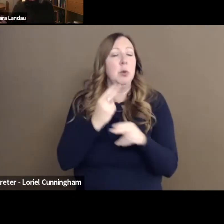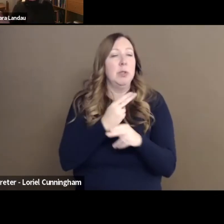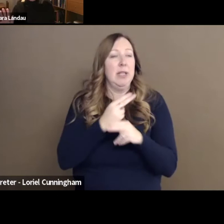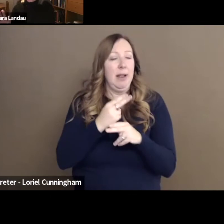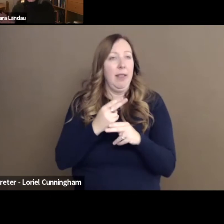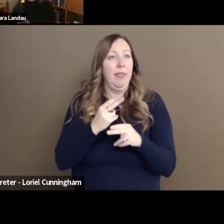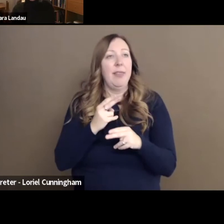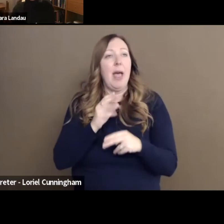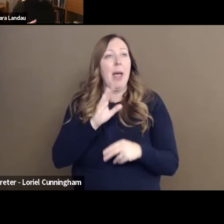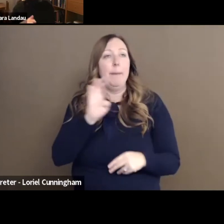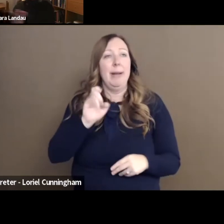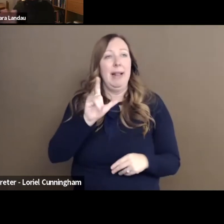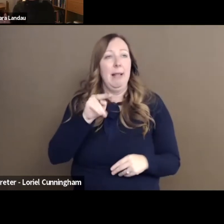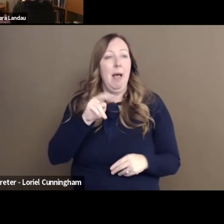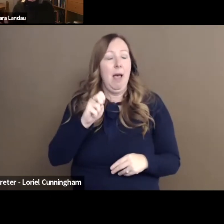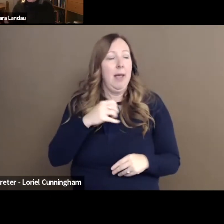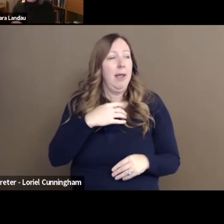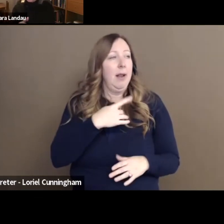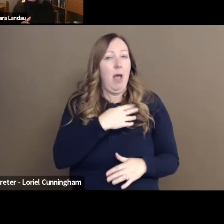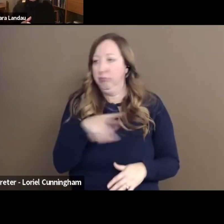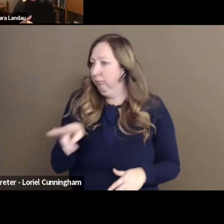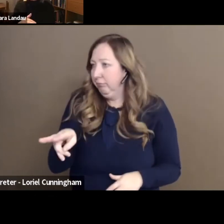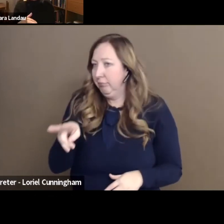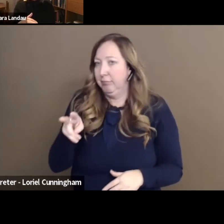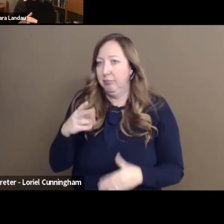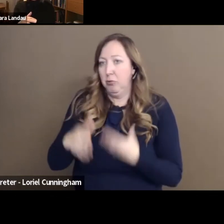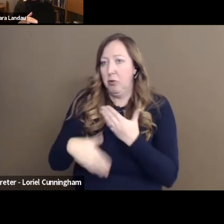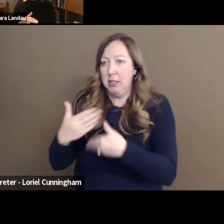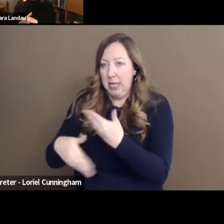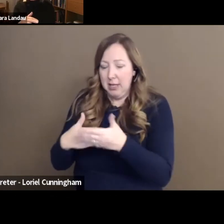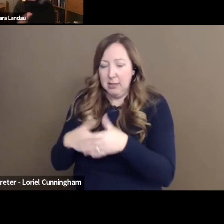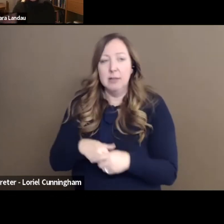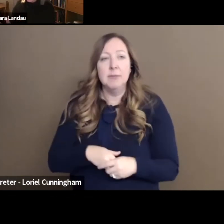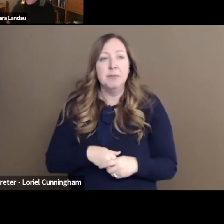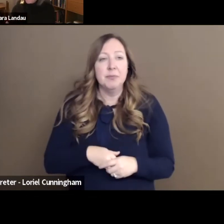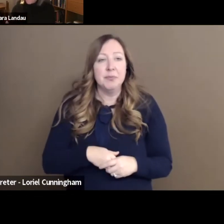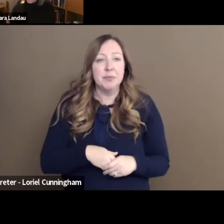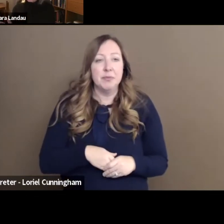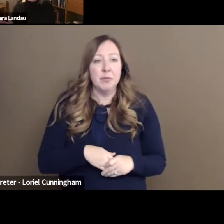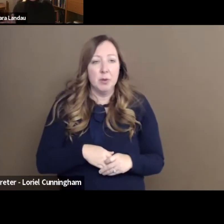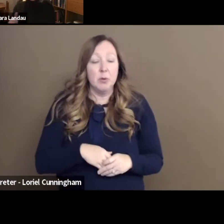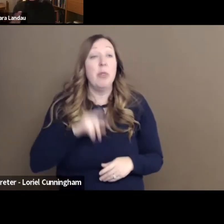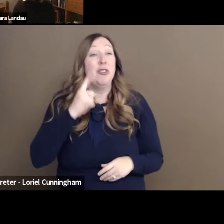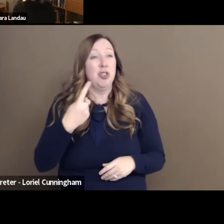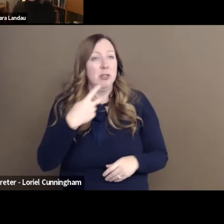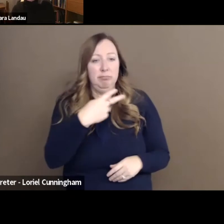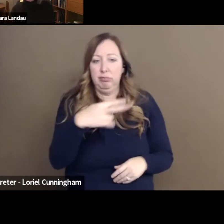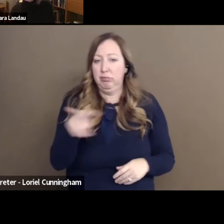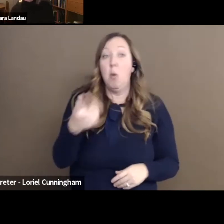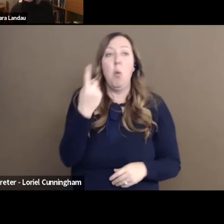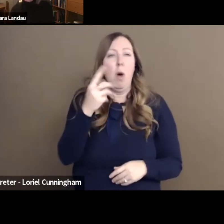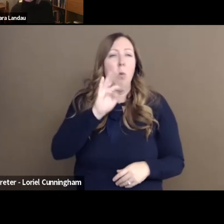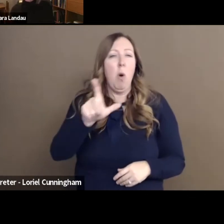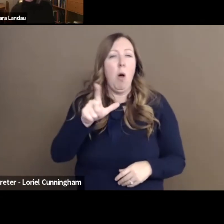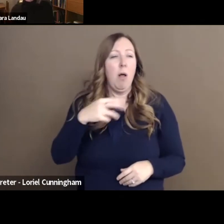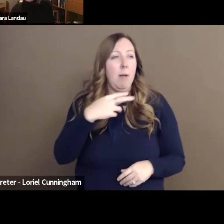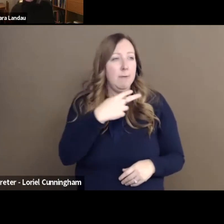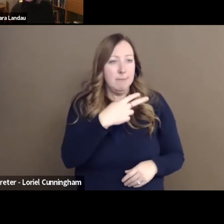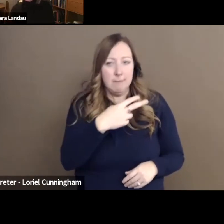one wall they're they're transgressing one trans uh they're traversing one wall to get to the right